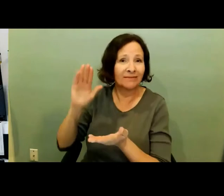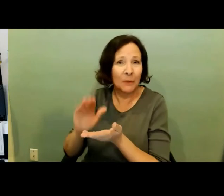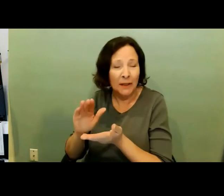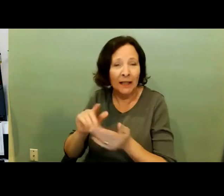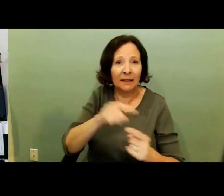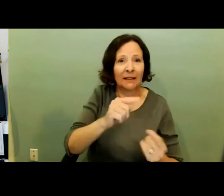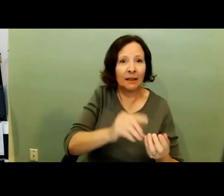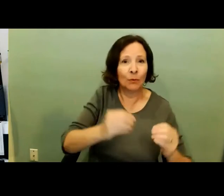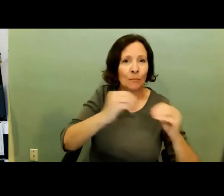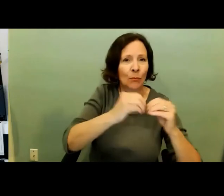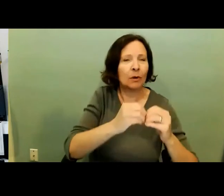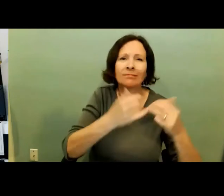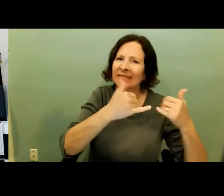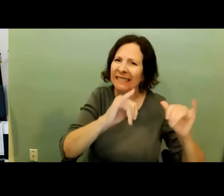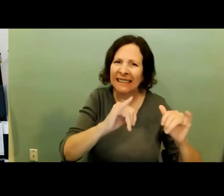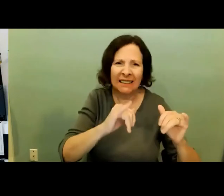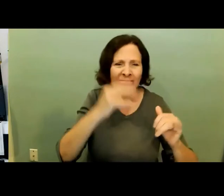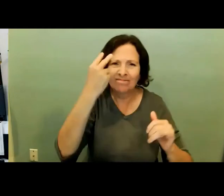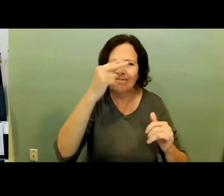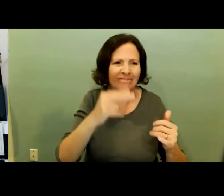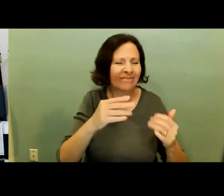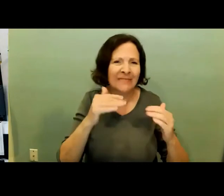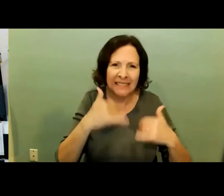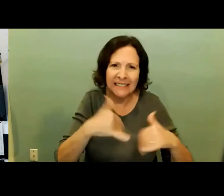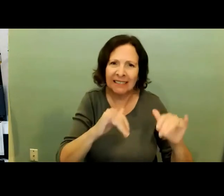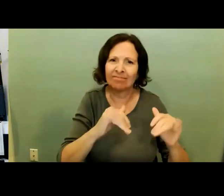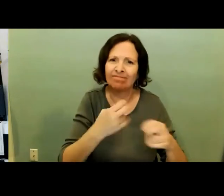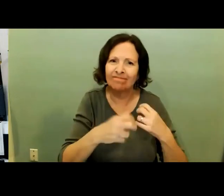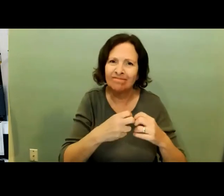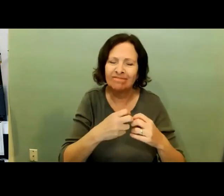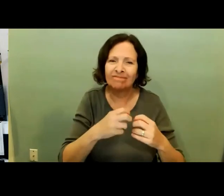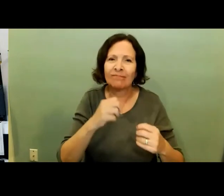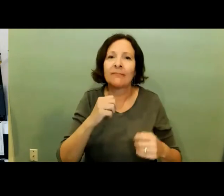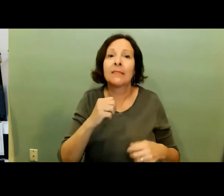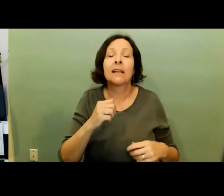understood when they are not being differentiated, and I I attribute this to